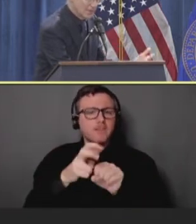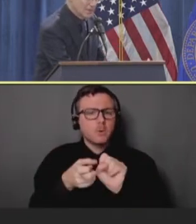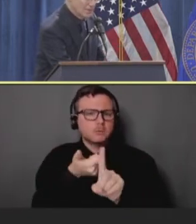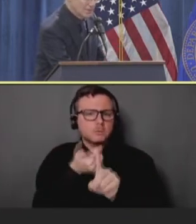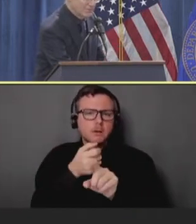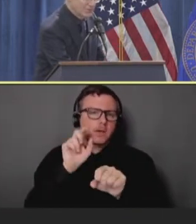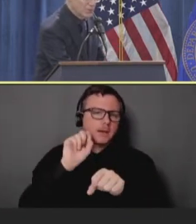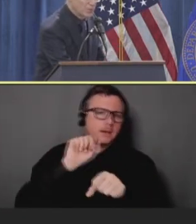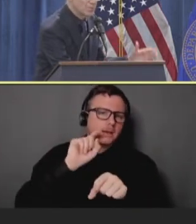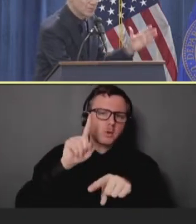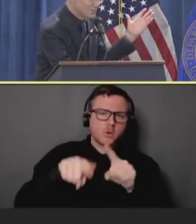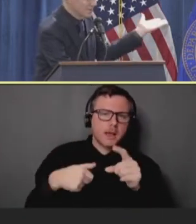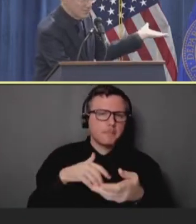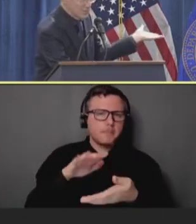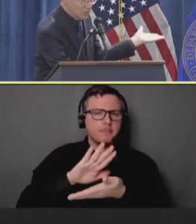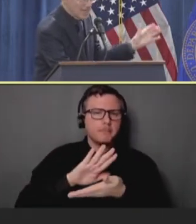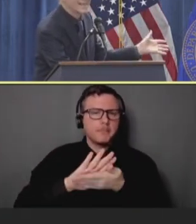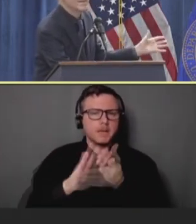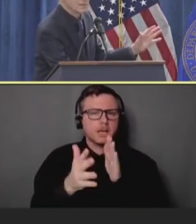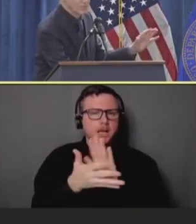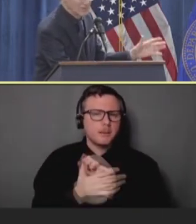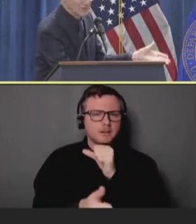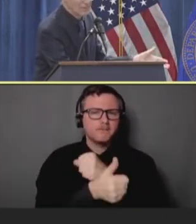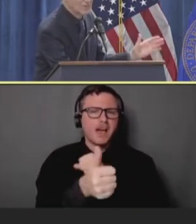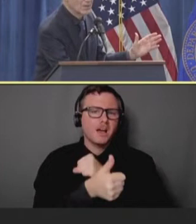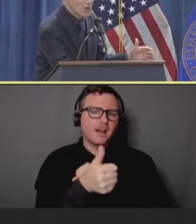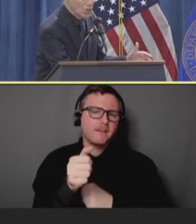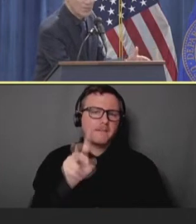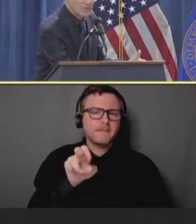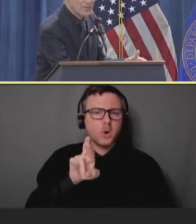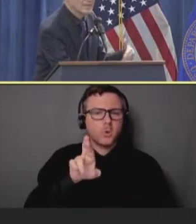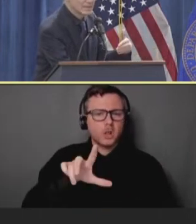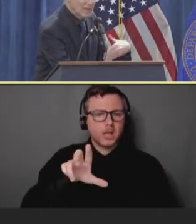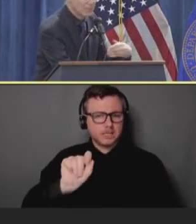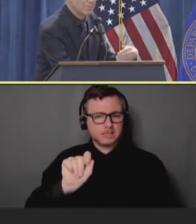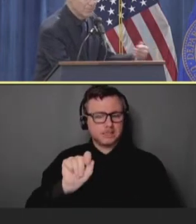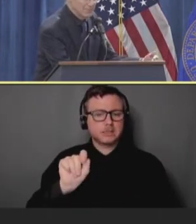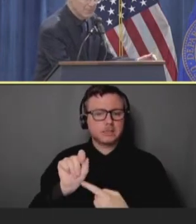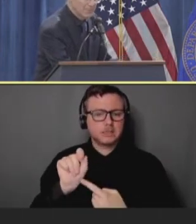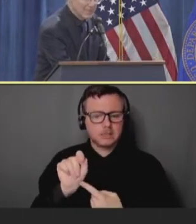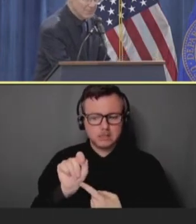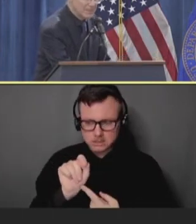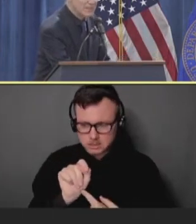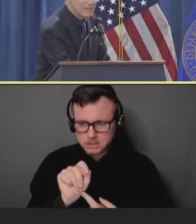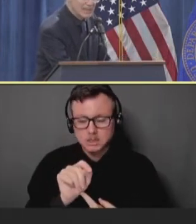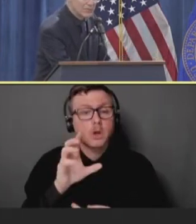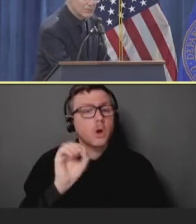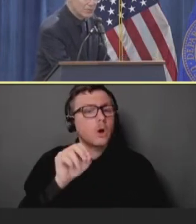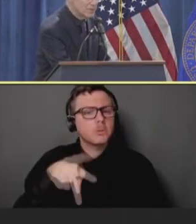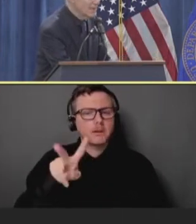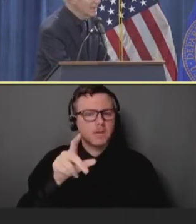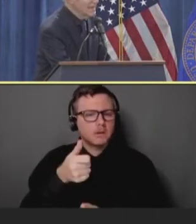The type two in novel OPV is now -- has been introduced.